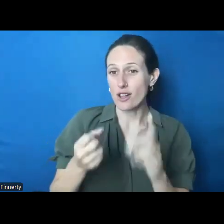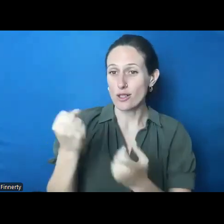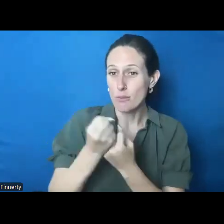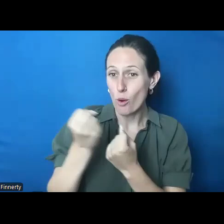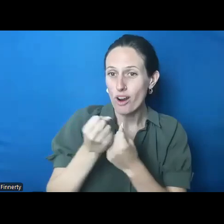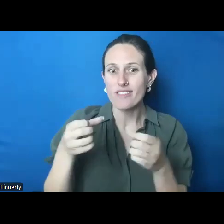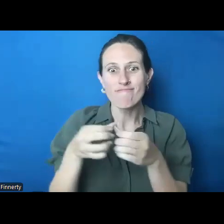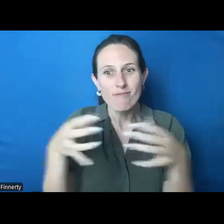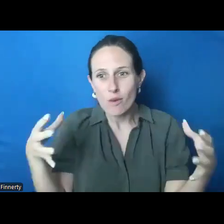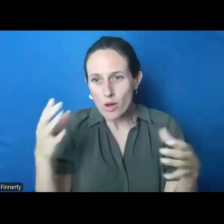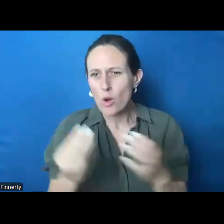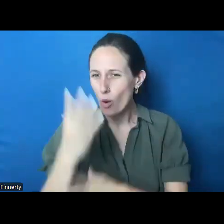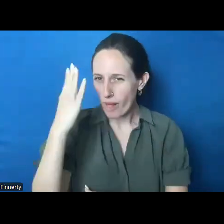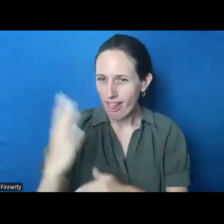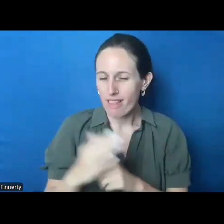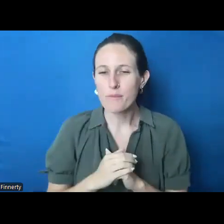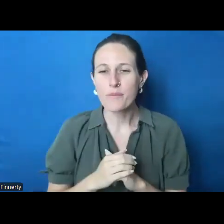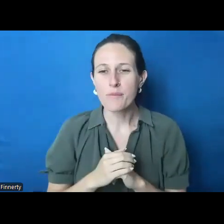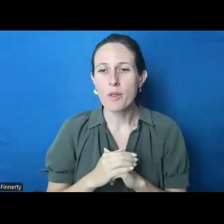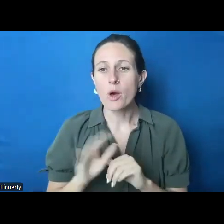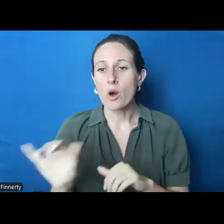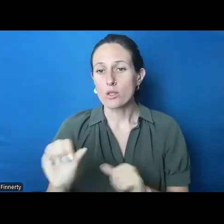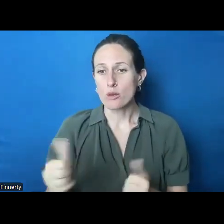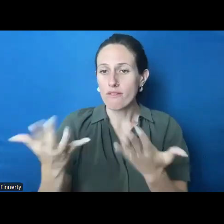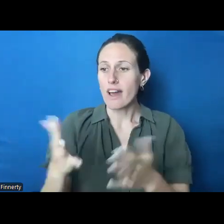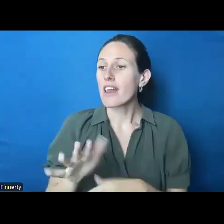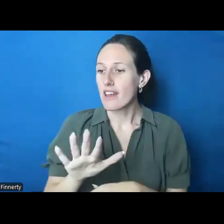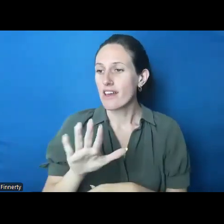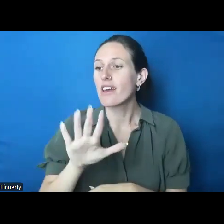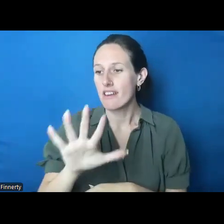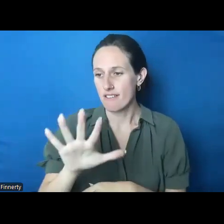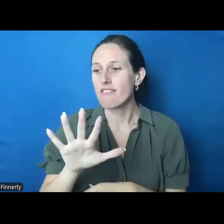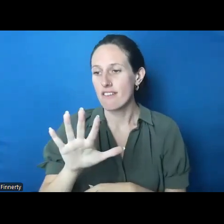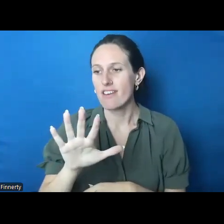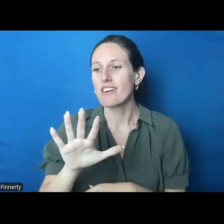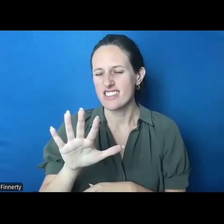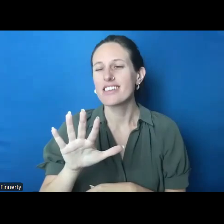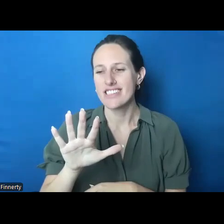municipalities. This fiscal year we're providing $5 million in municipal ADA improvement grant